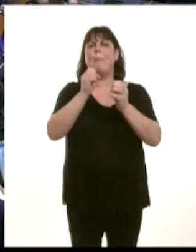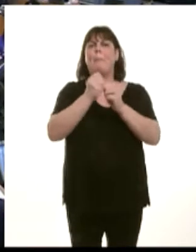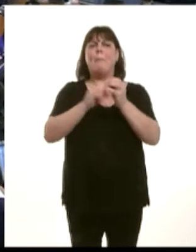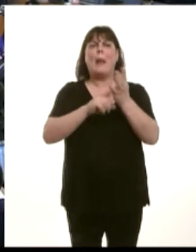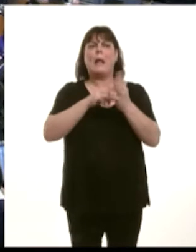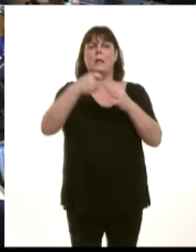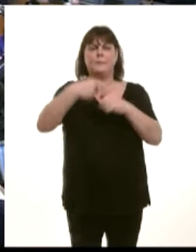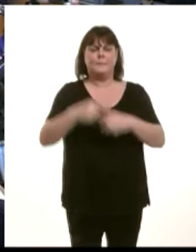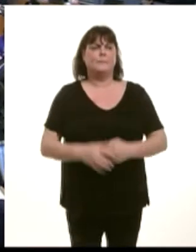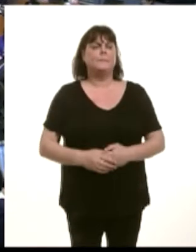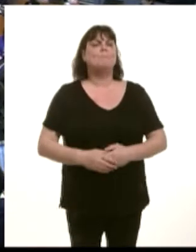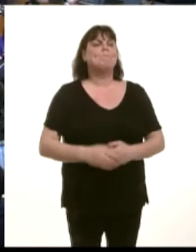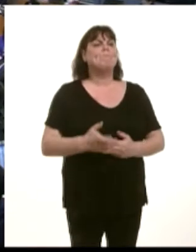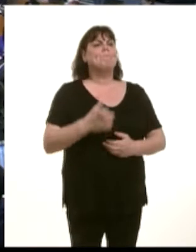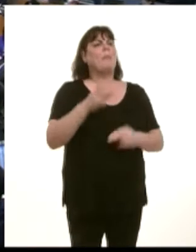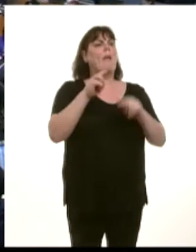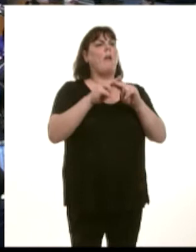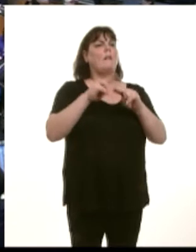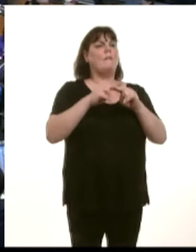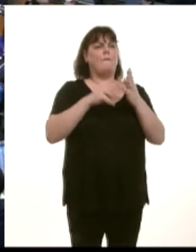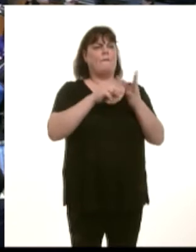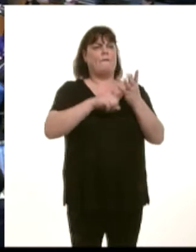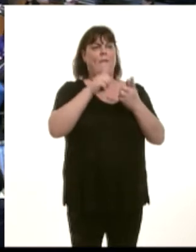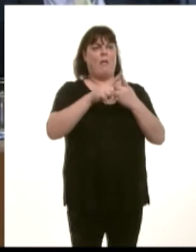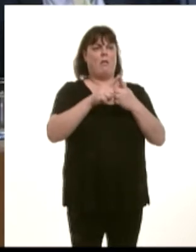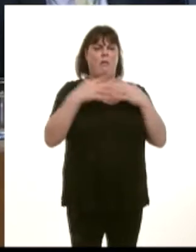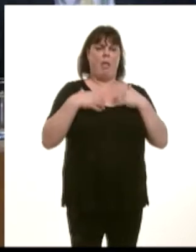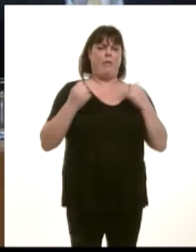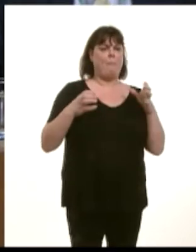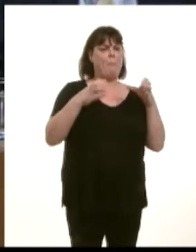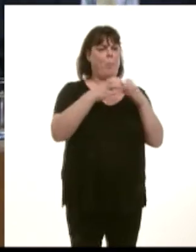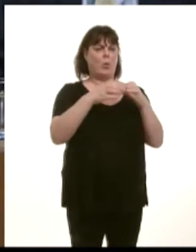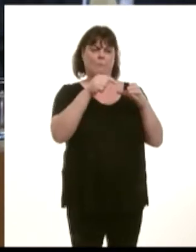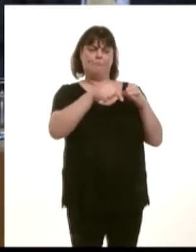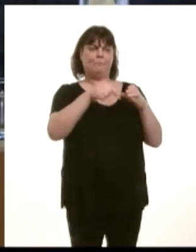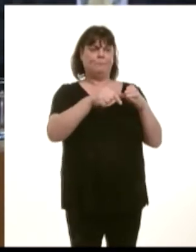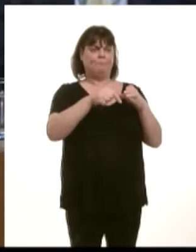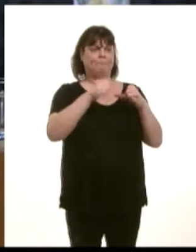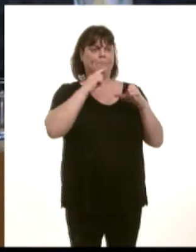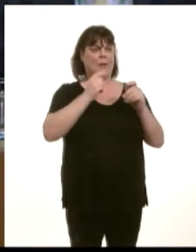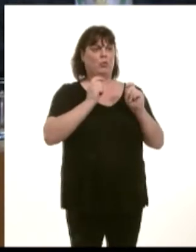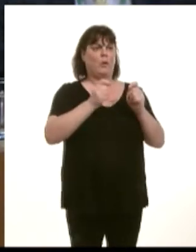First Minister, the Cardiff and Vale University Local Health Board provide services for neuroendocrine